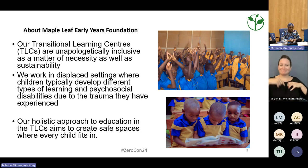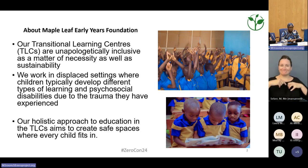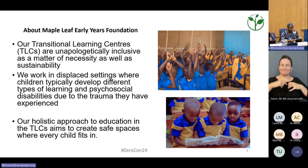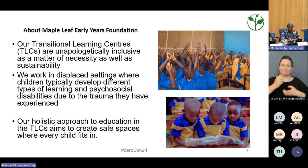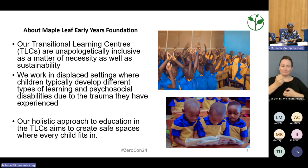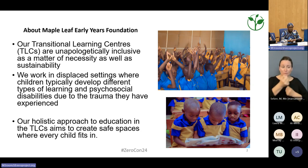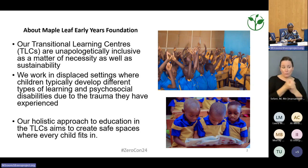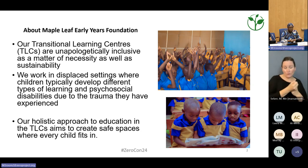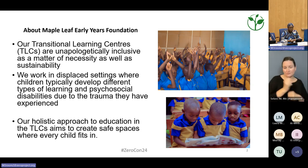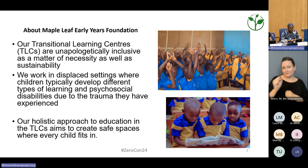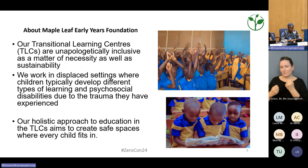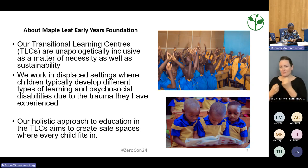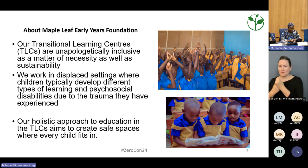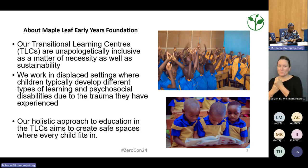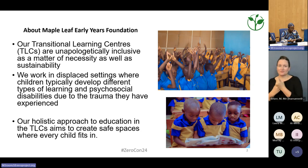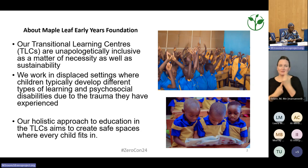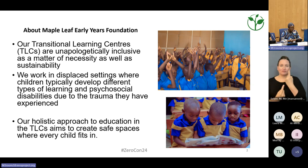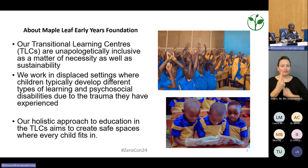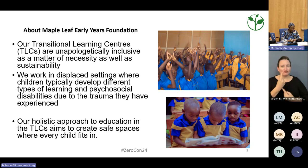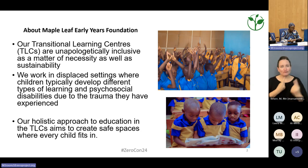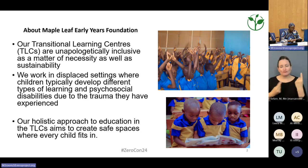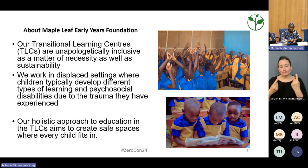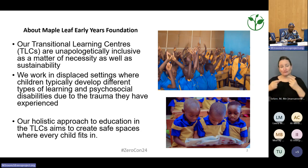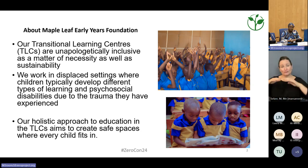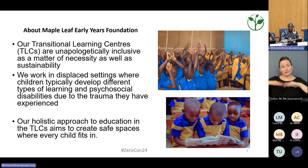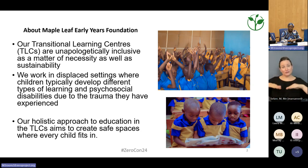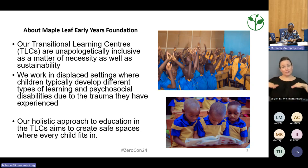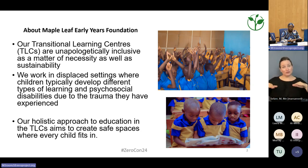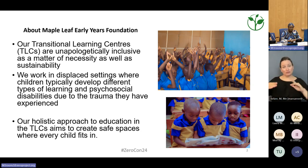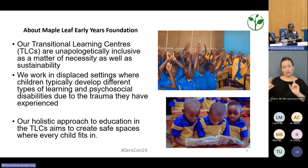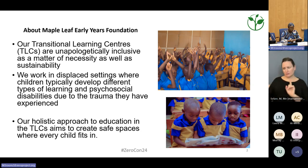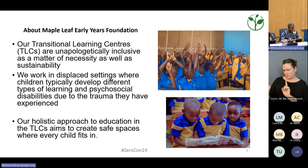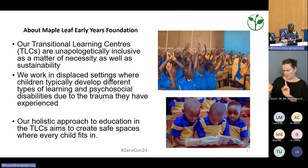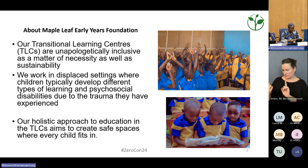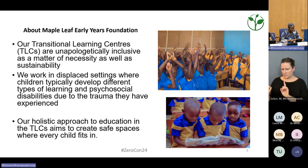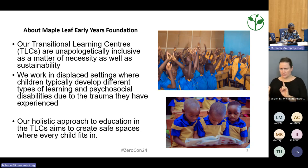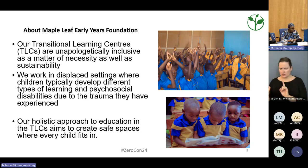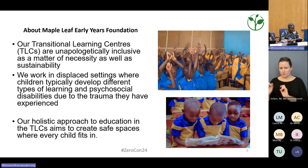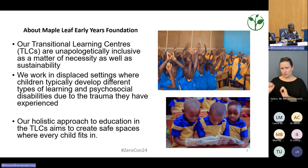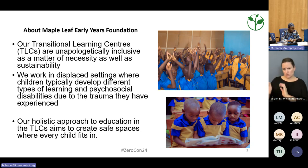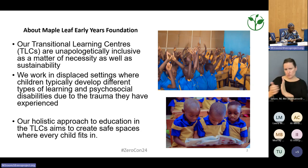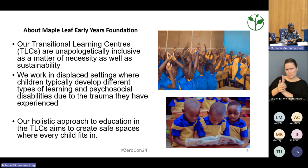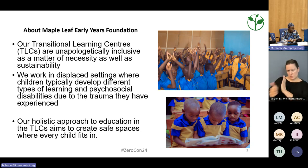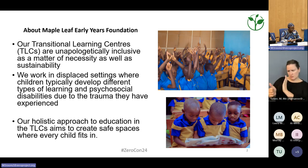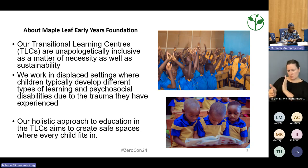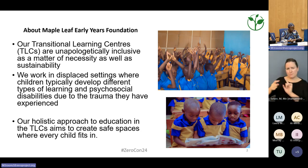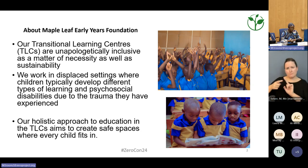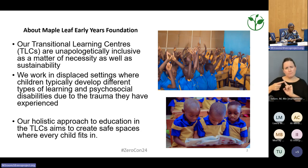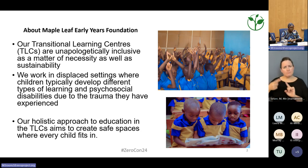children whose abilities may differ from theirs, it makes a significant impact on their journey of